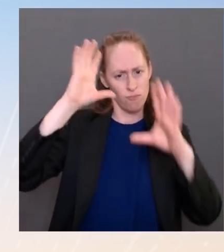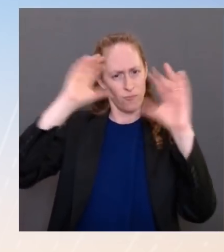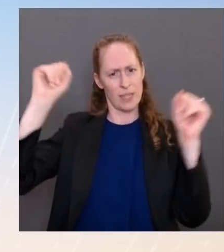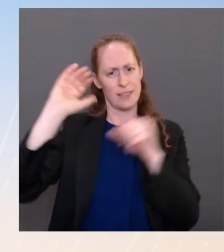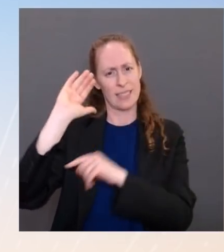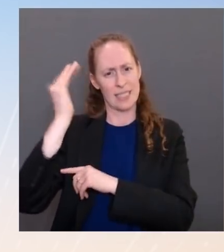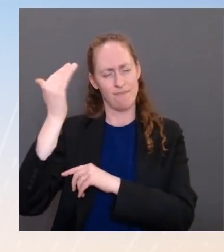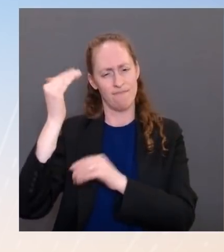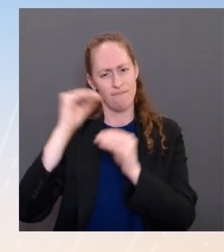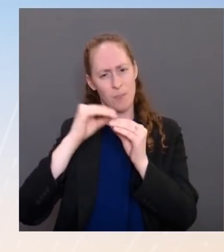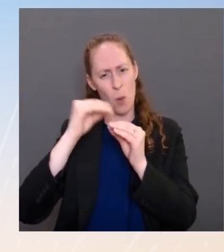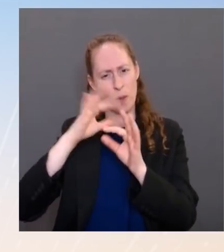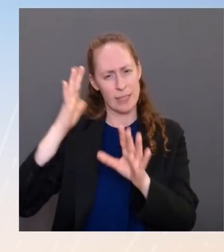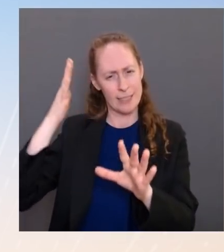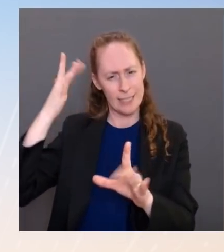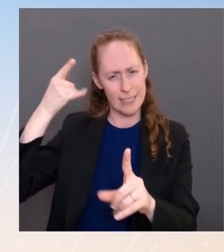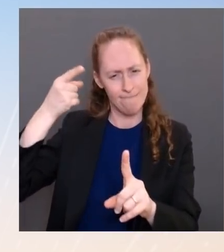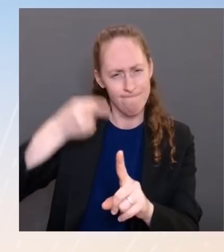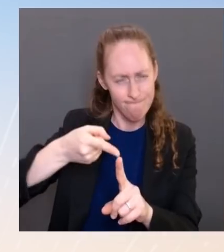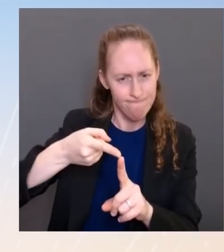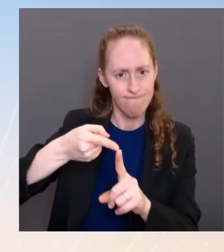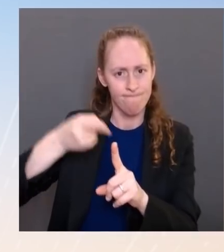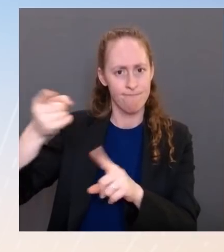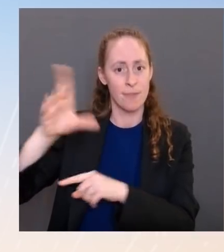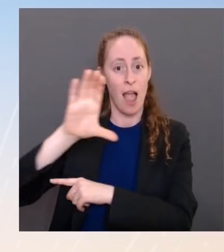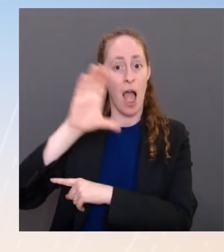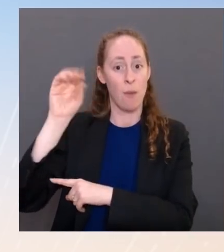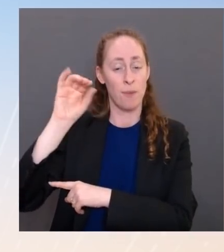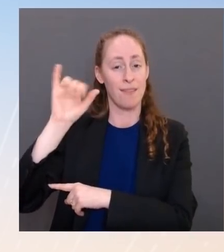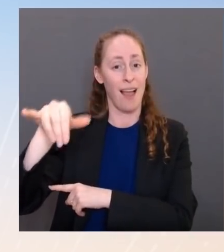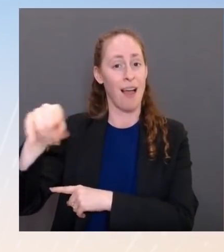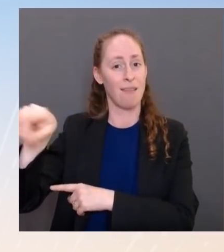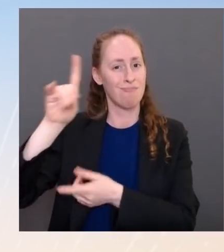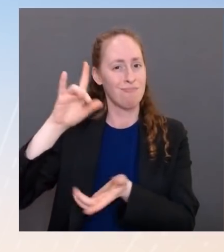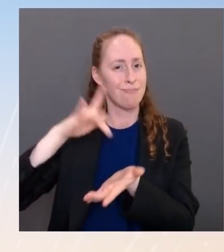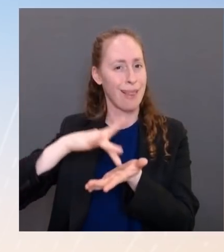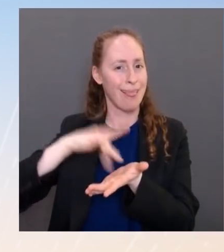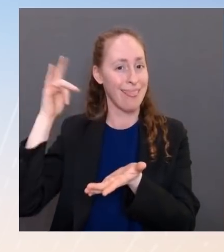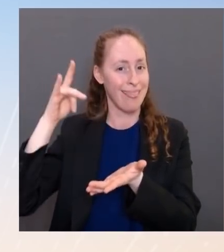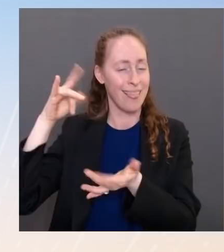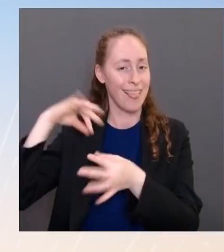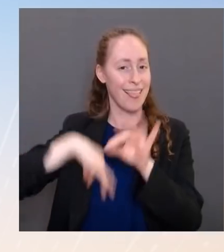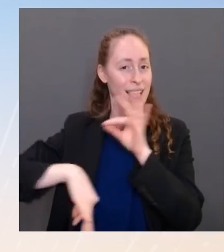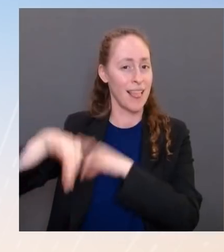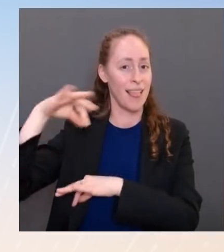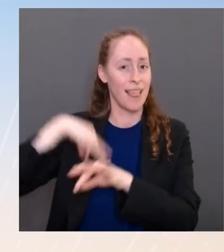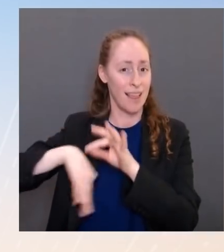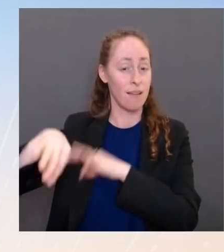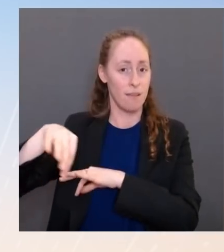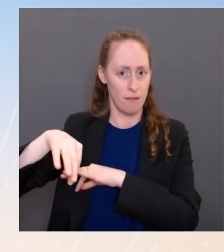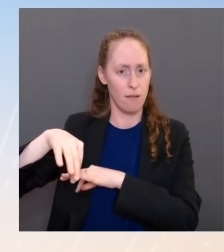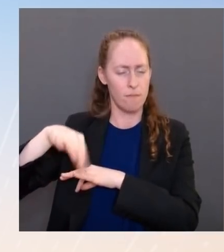but this is more on a broader scale. The Agriculture Secretary came here a few months ago -- Ms. Psaki: Yeah. The Press: -- talking about price gouging.